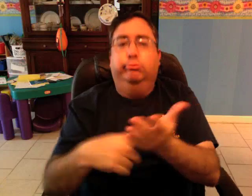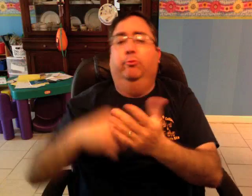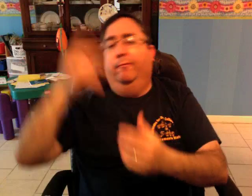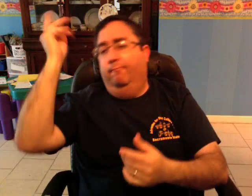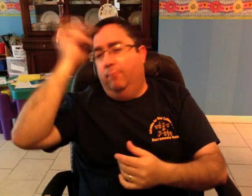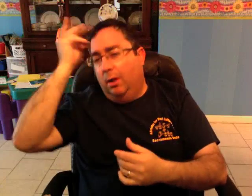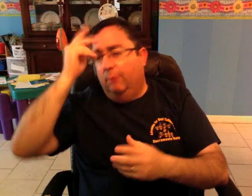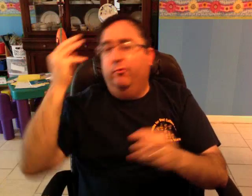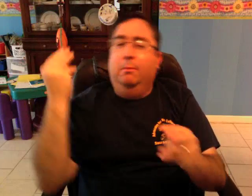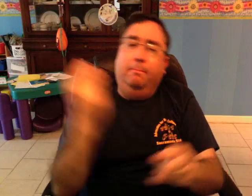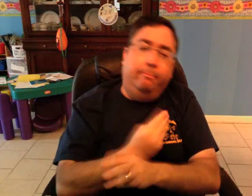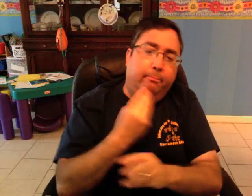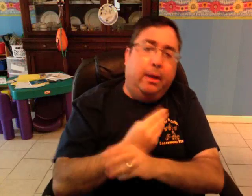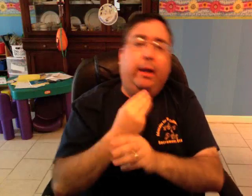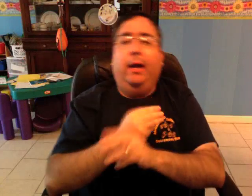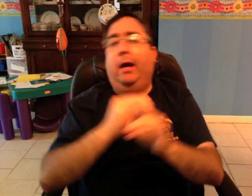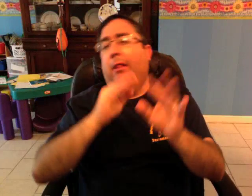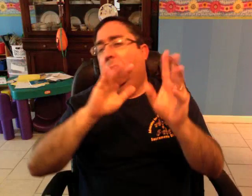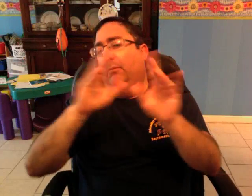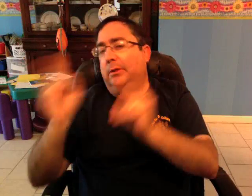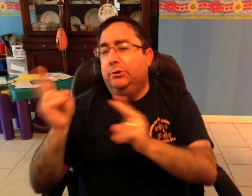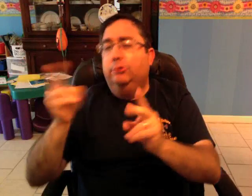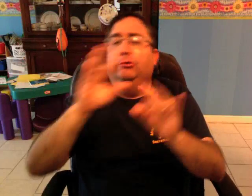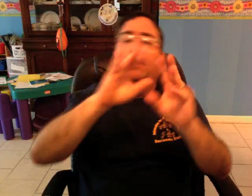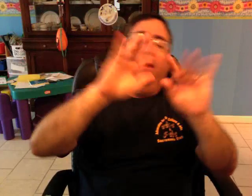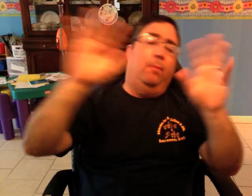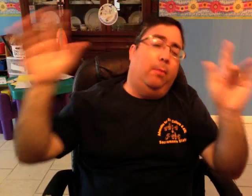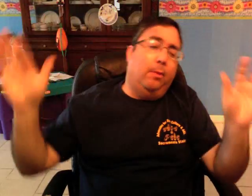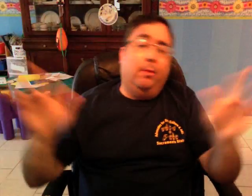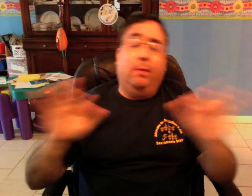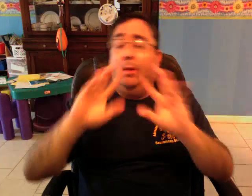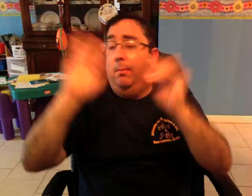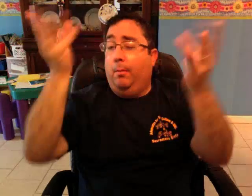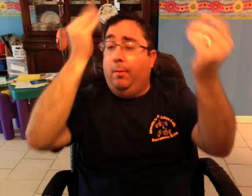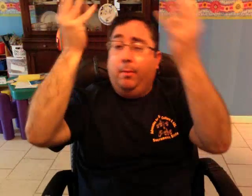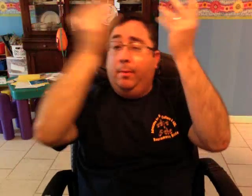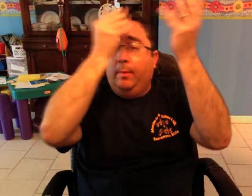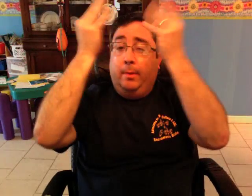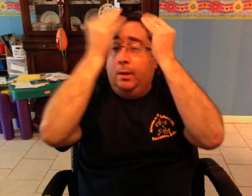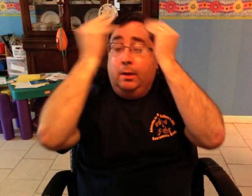all the philosophy, math, history, and so on is taken in.